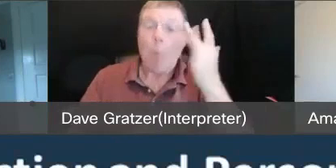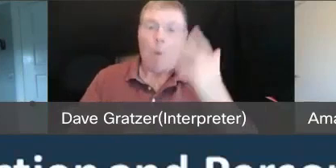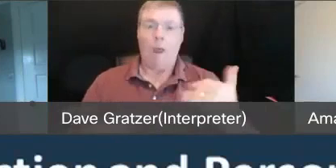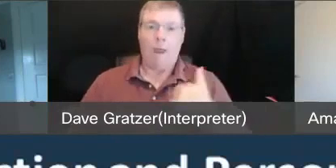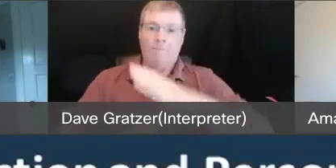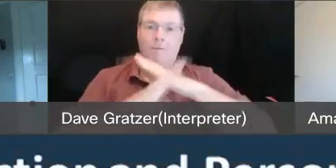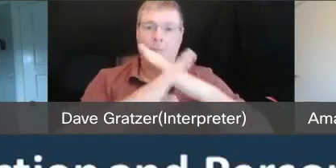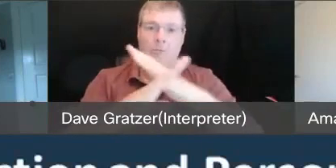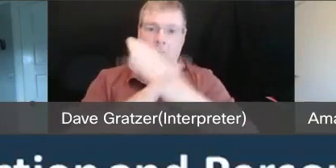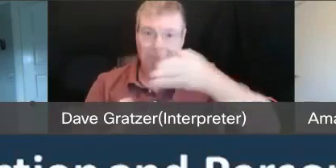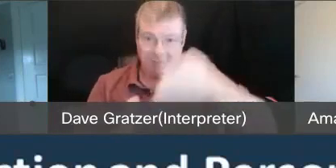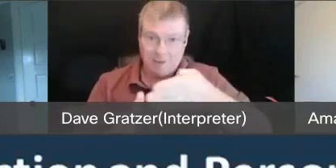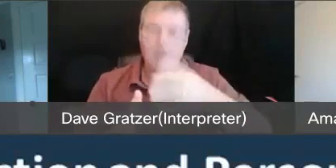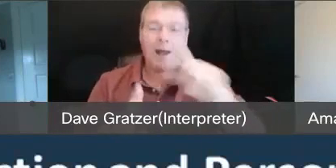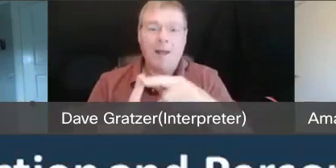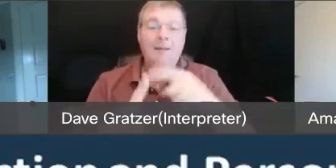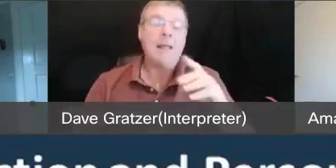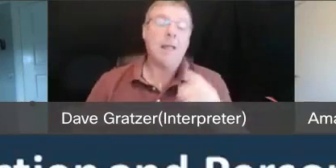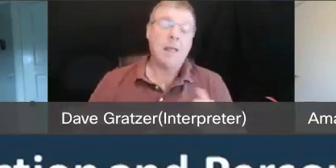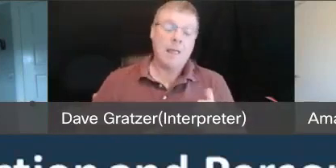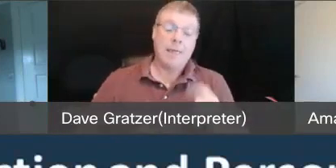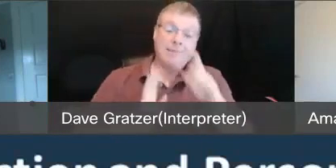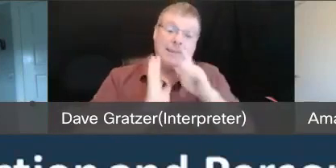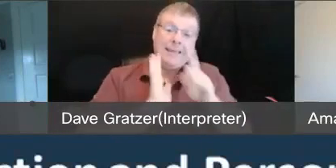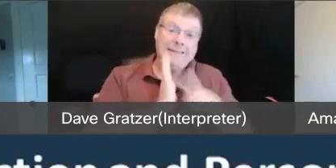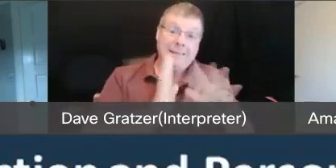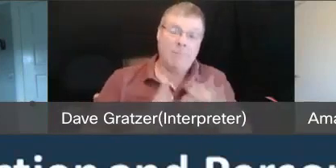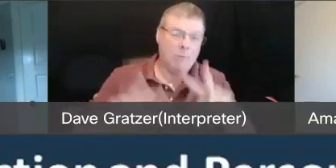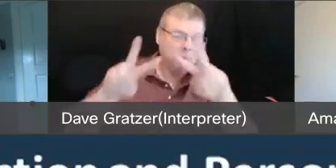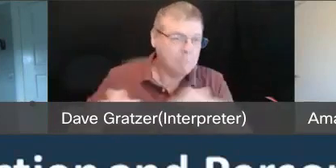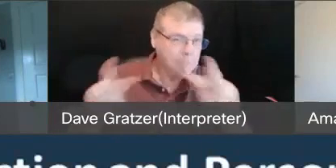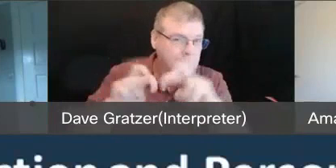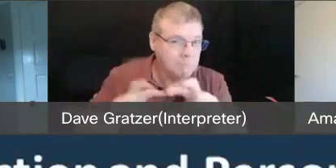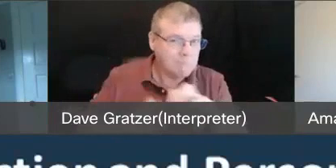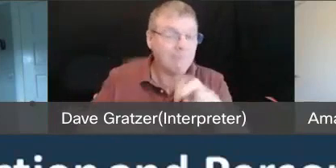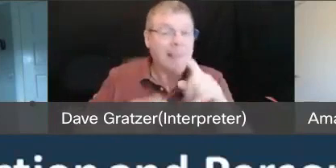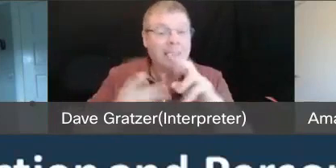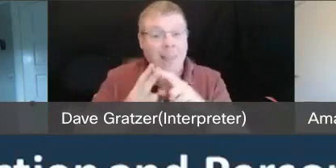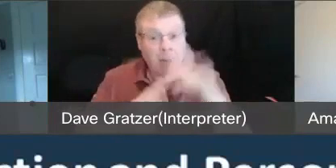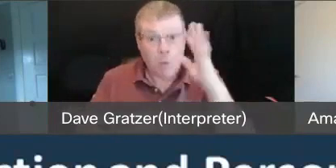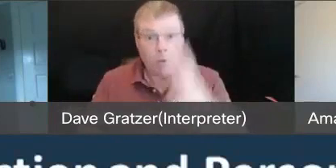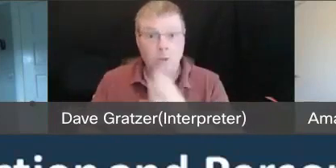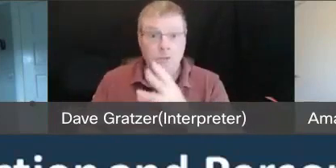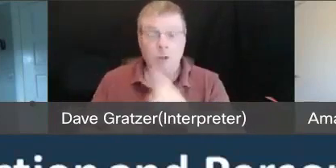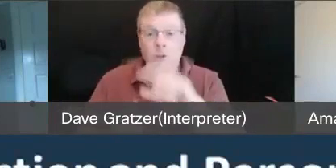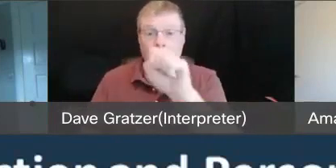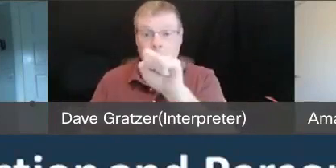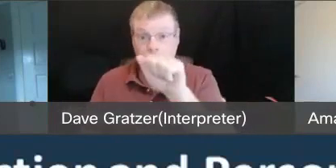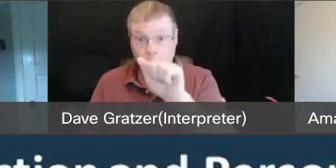And then what the examiner will do is they'll dig in and they'll either talk with the SOAR rep or any other